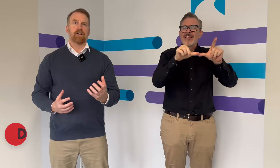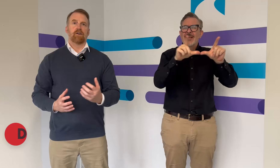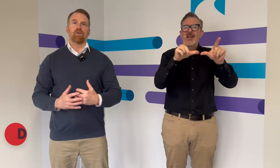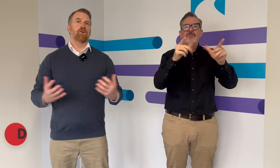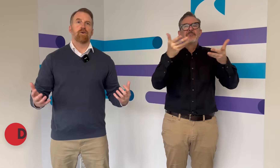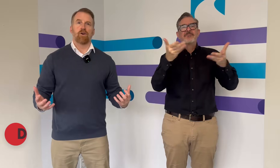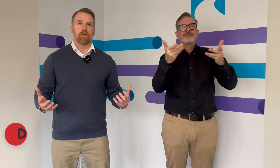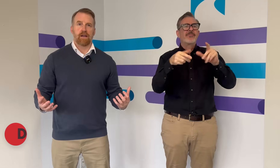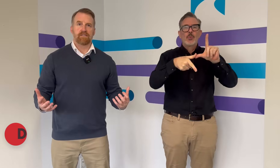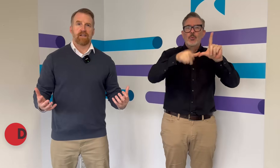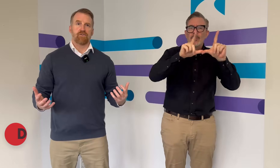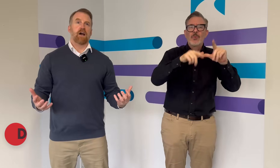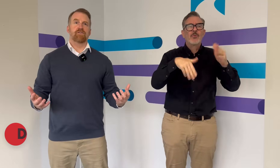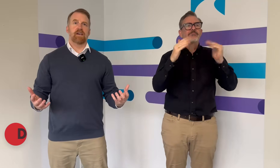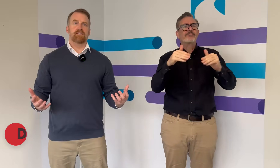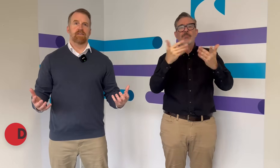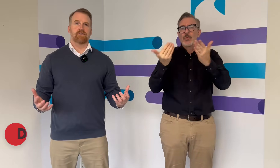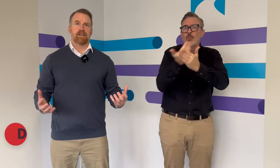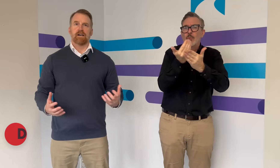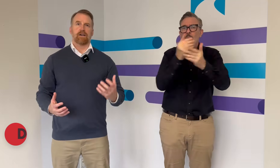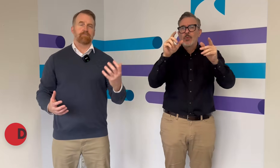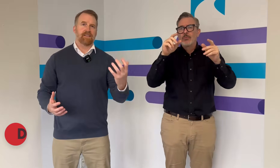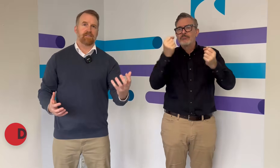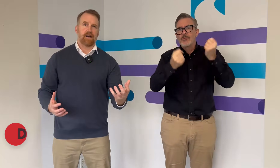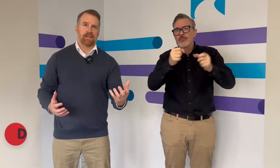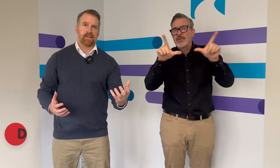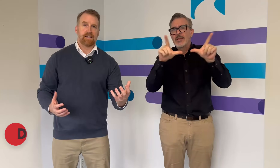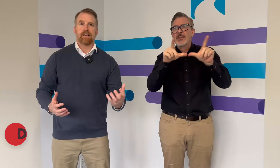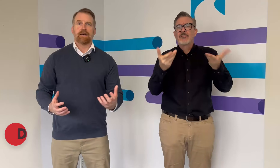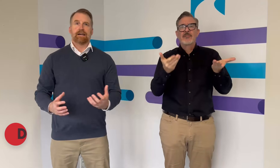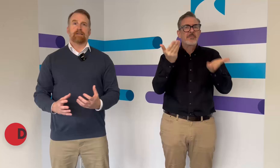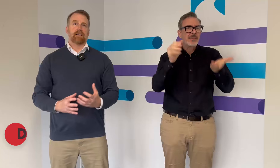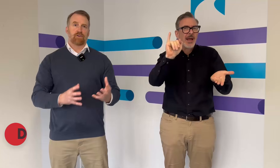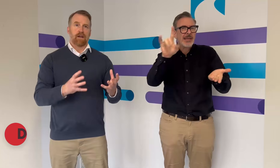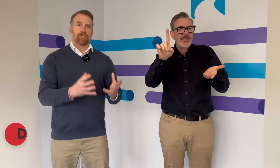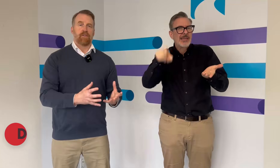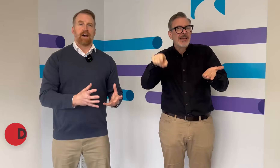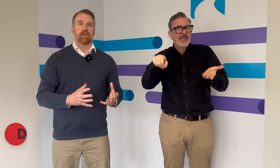So, these are transactions like renewing or replacing your driver's license a piece of ID.